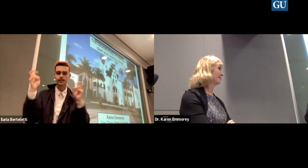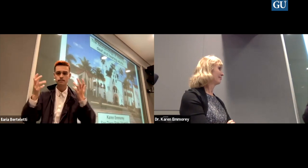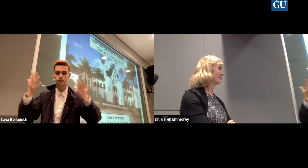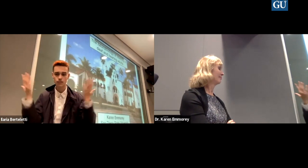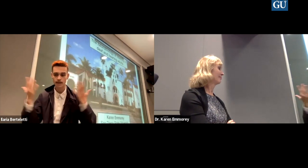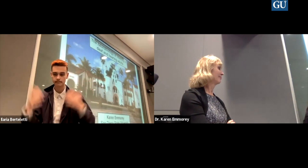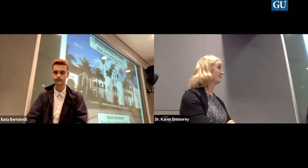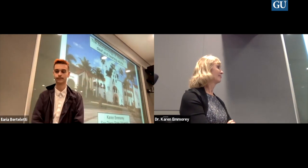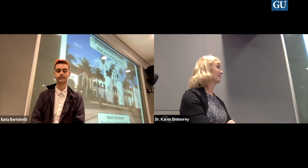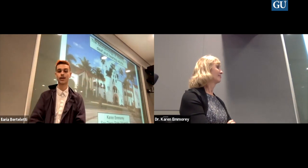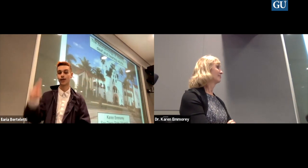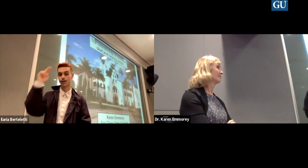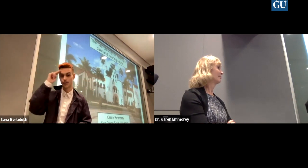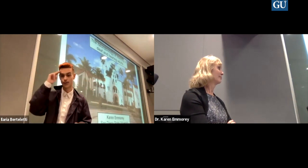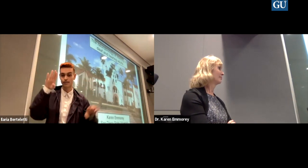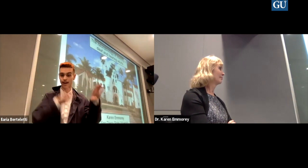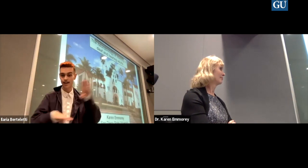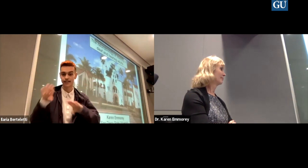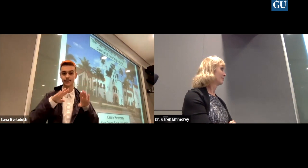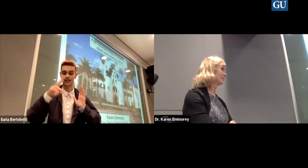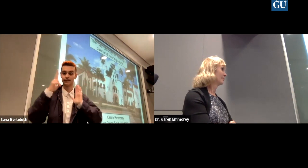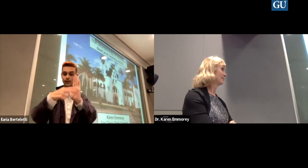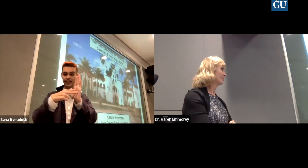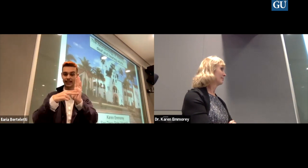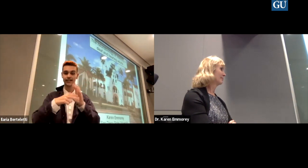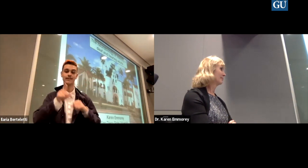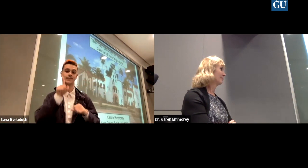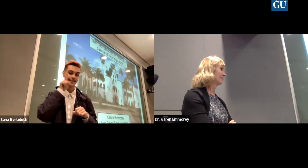deaf and hearing adults.